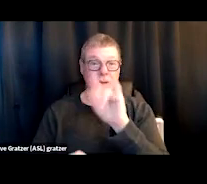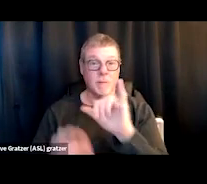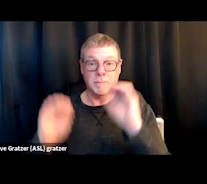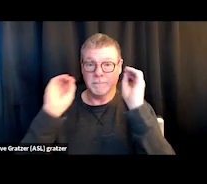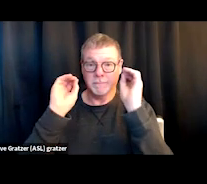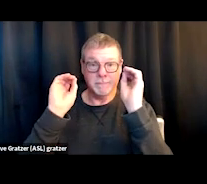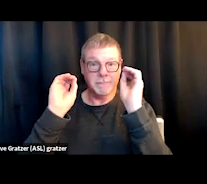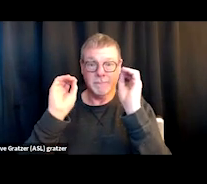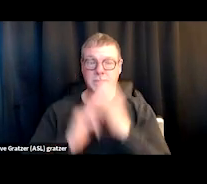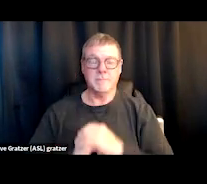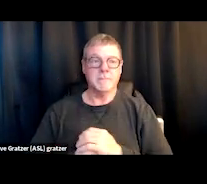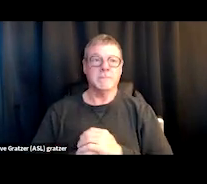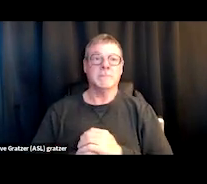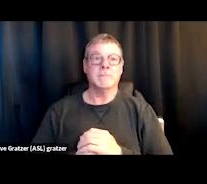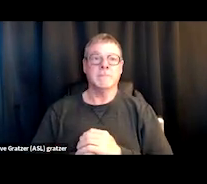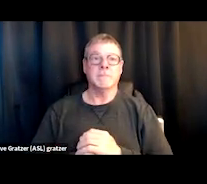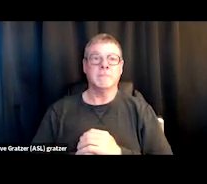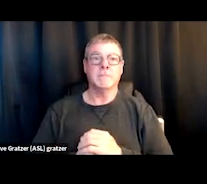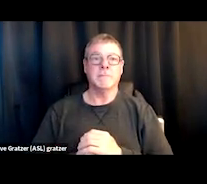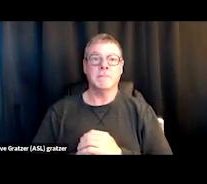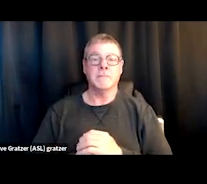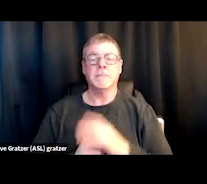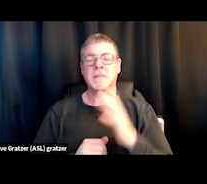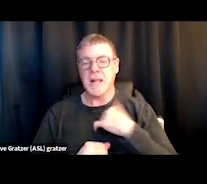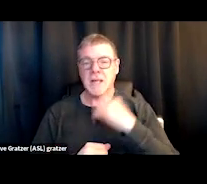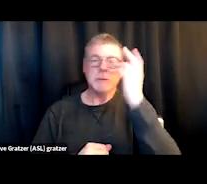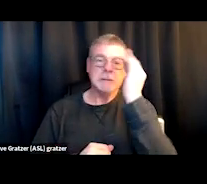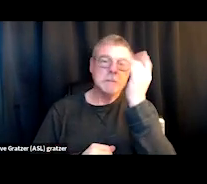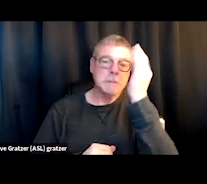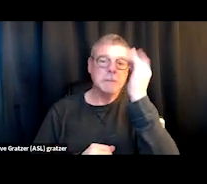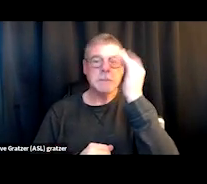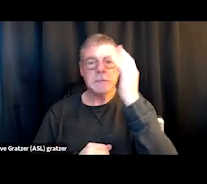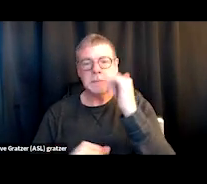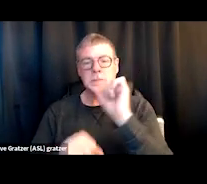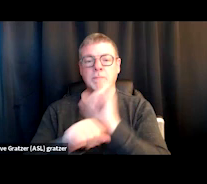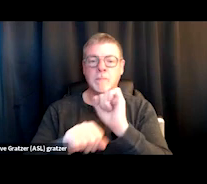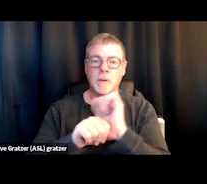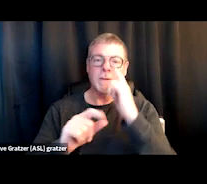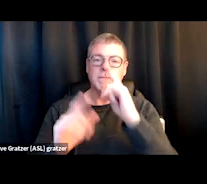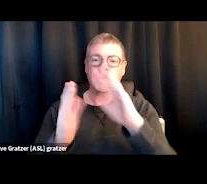And I was sort of dabbling around, I was working for the City of Denver,